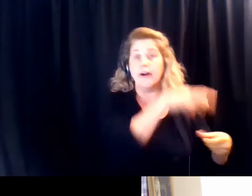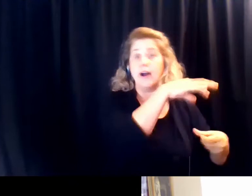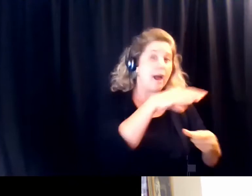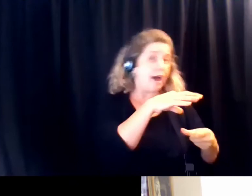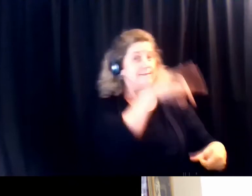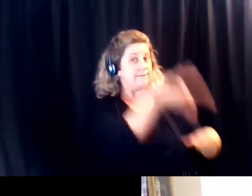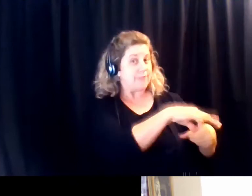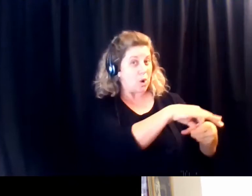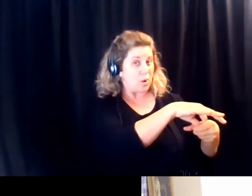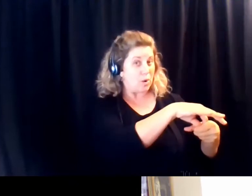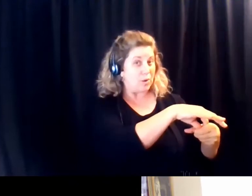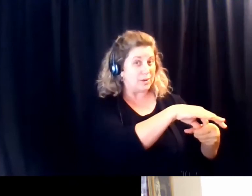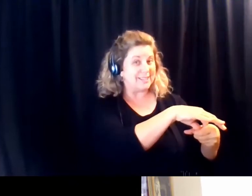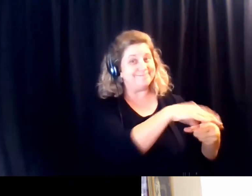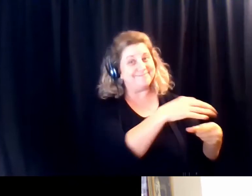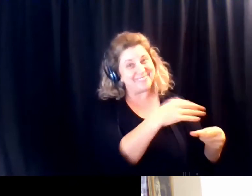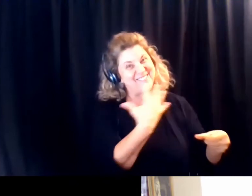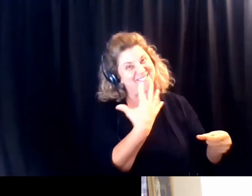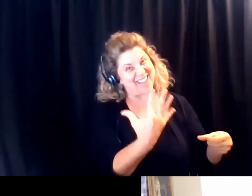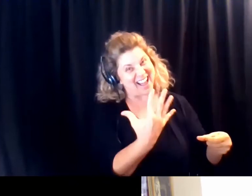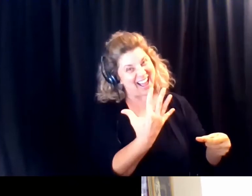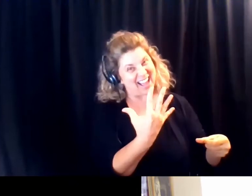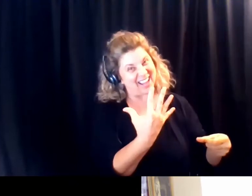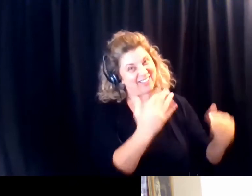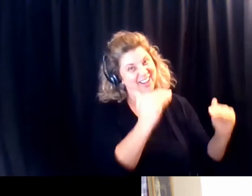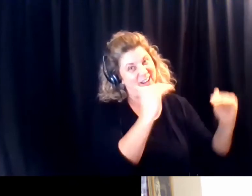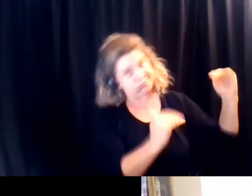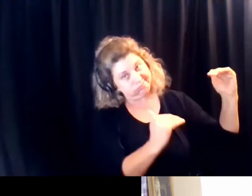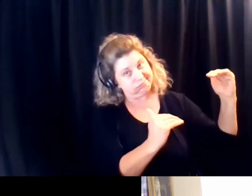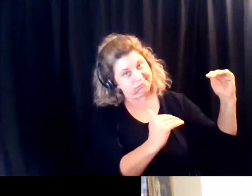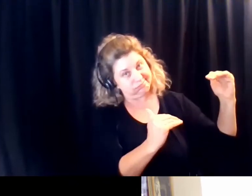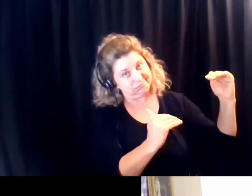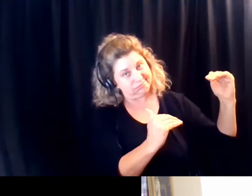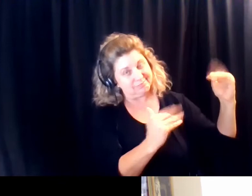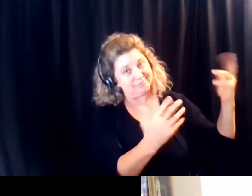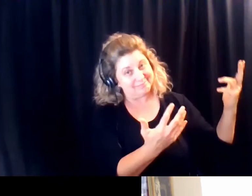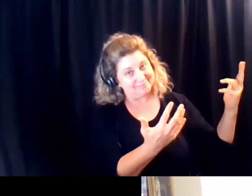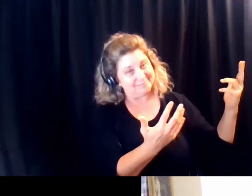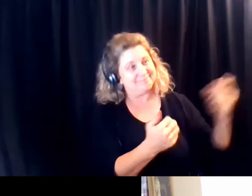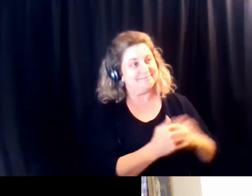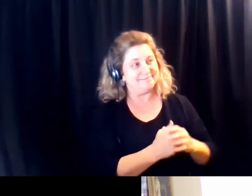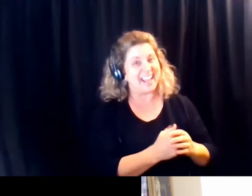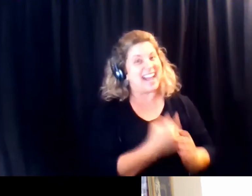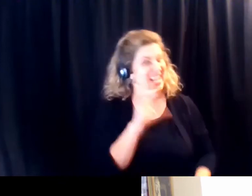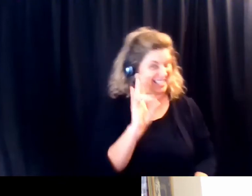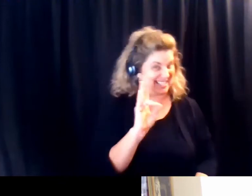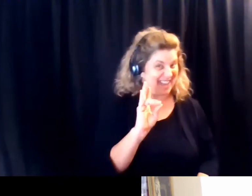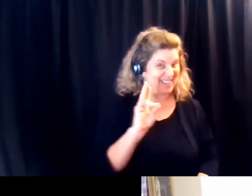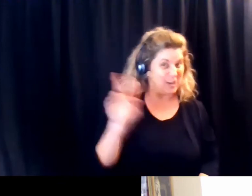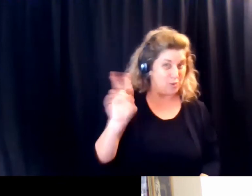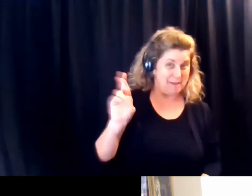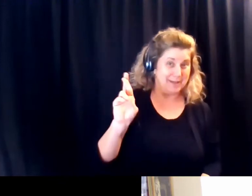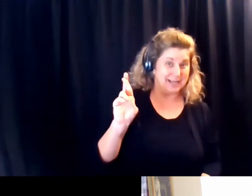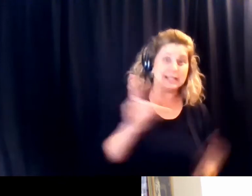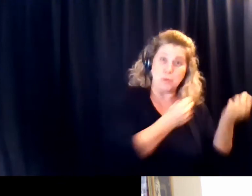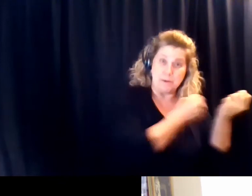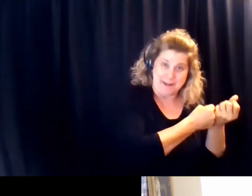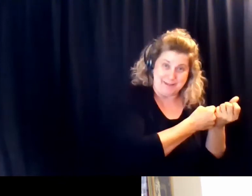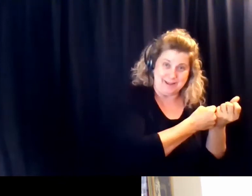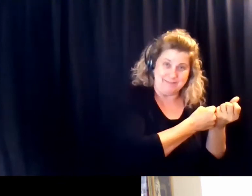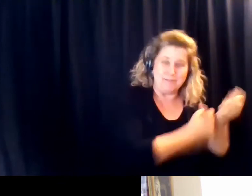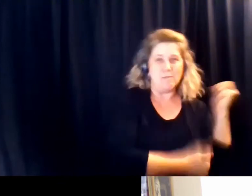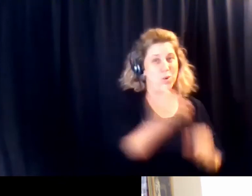Judith Heumann: So when I became this special advisor part of my responsibility was to wear within the department and state and across government to